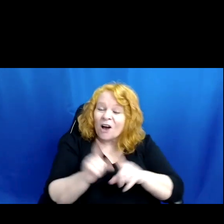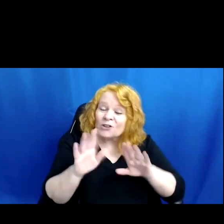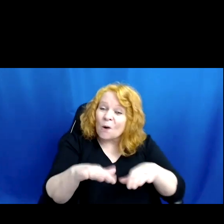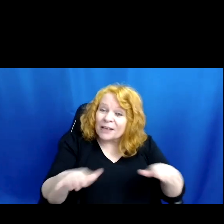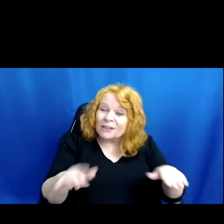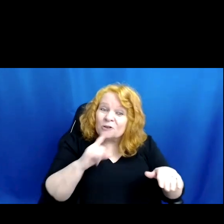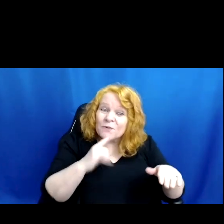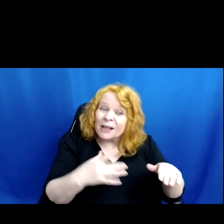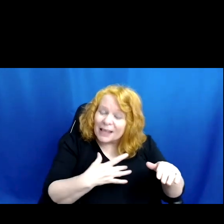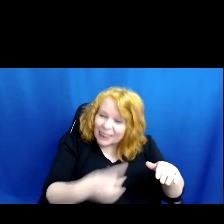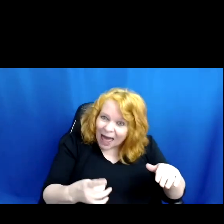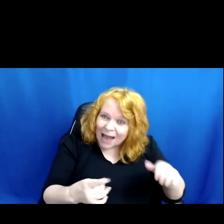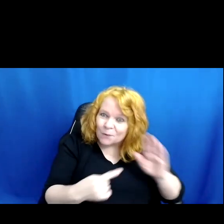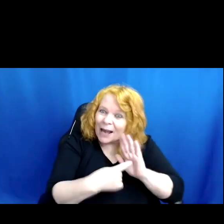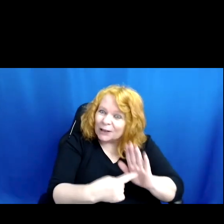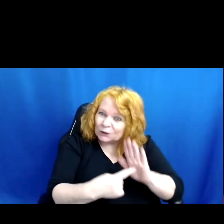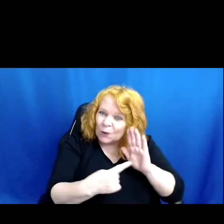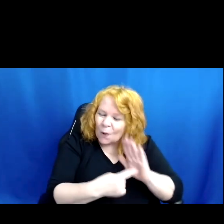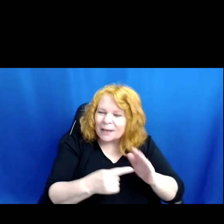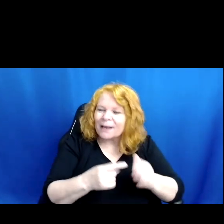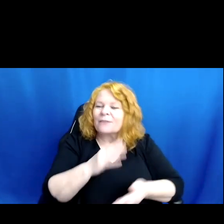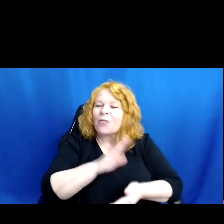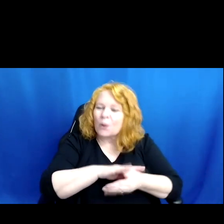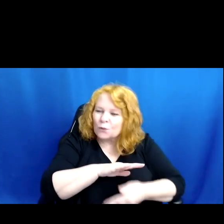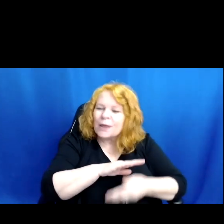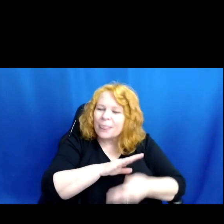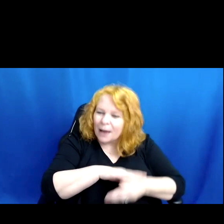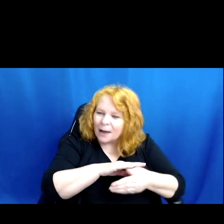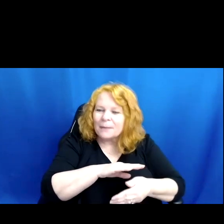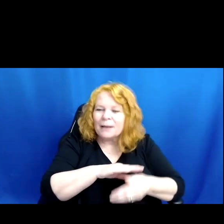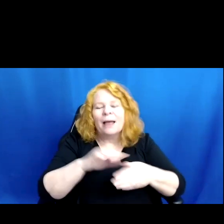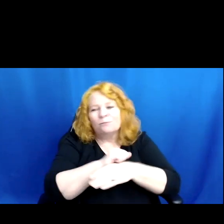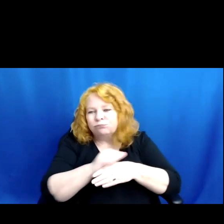I am sure it is because of the rhythm and the repetitiveness of it.